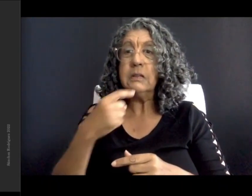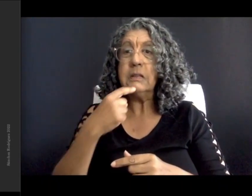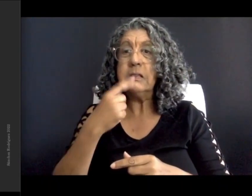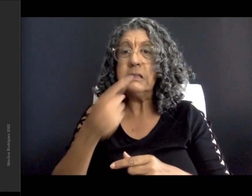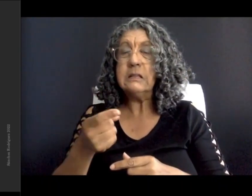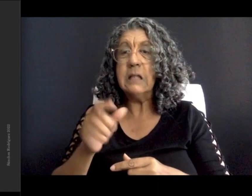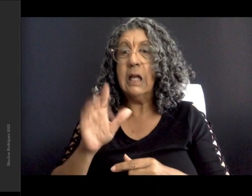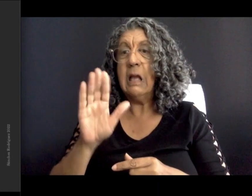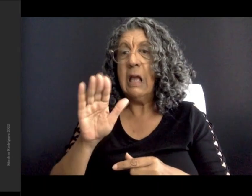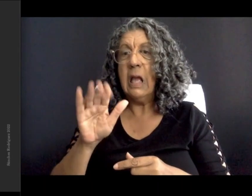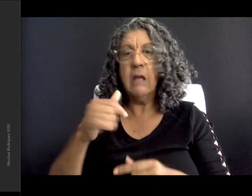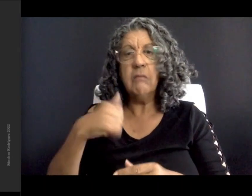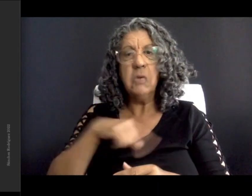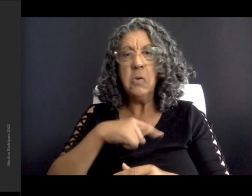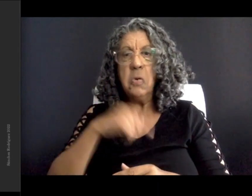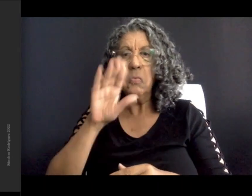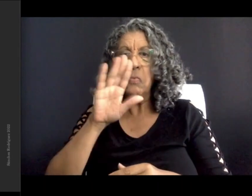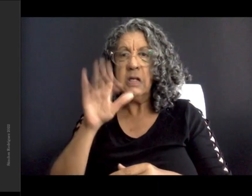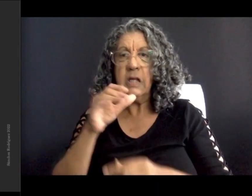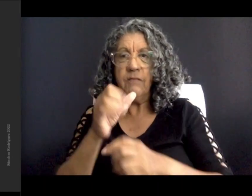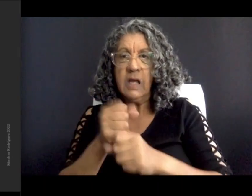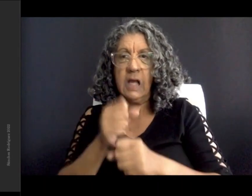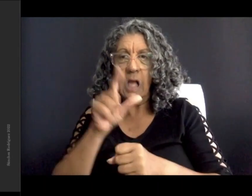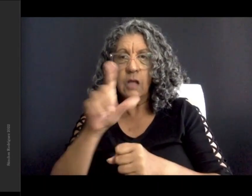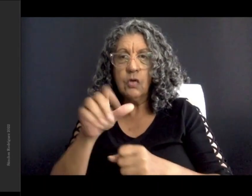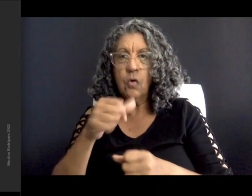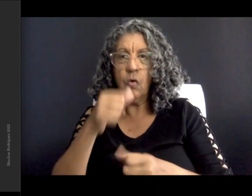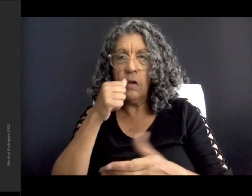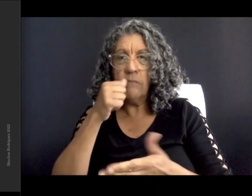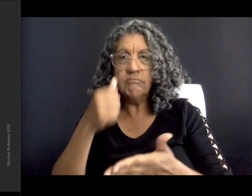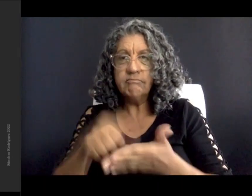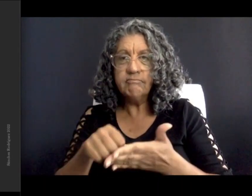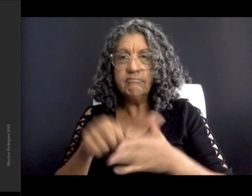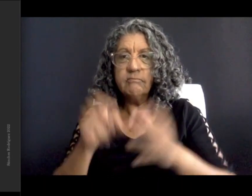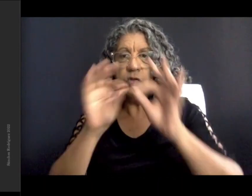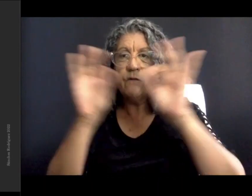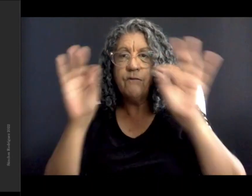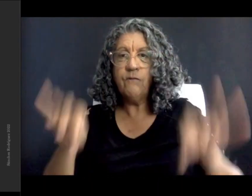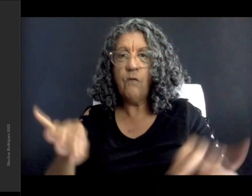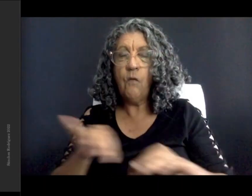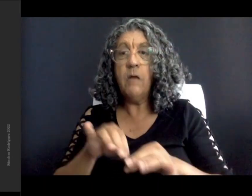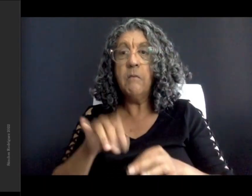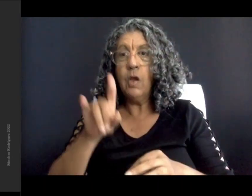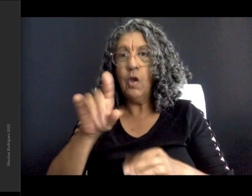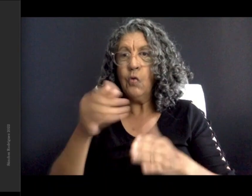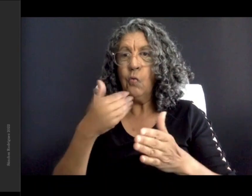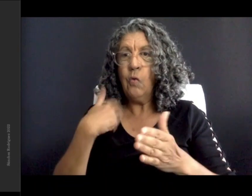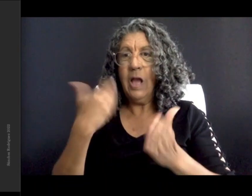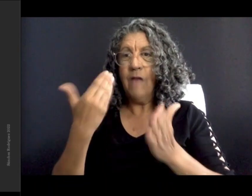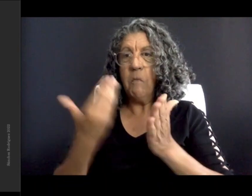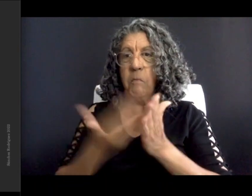Because here's an example what if Social Security said we never got your letter or the form you will